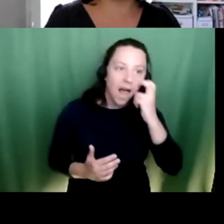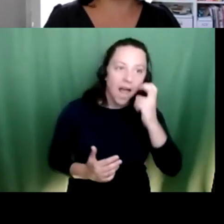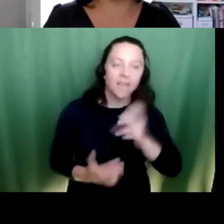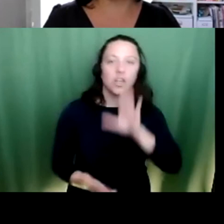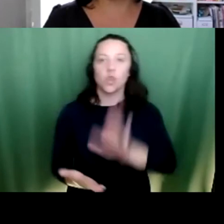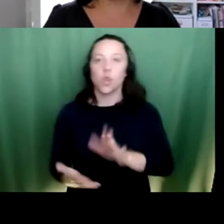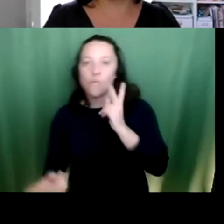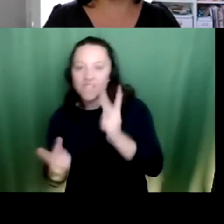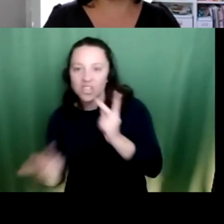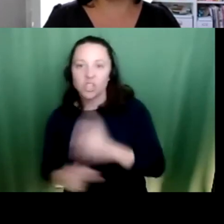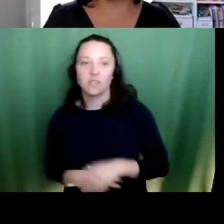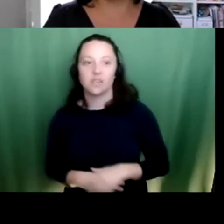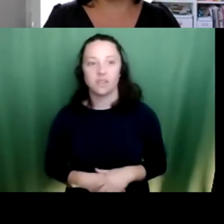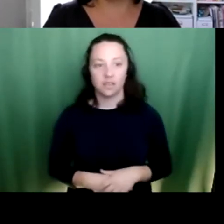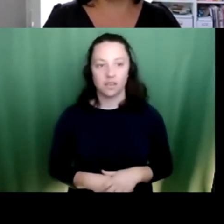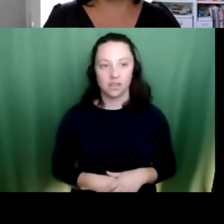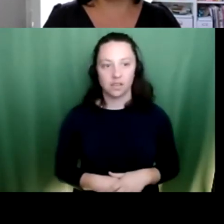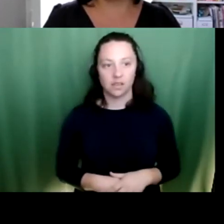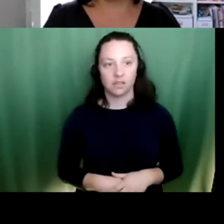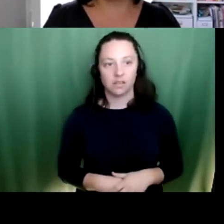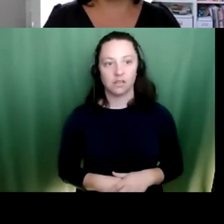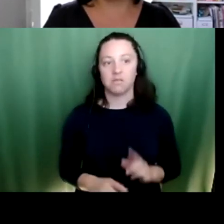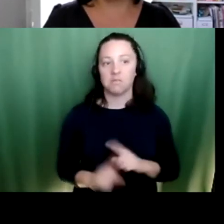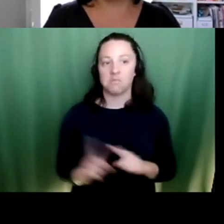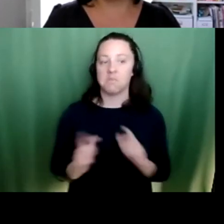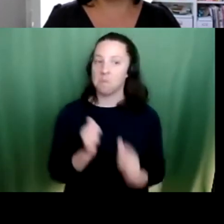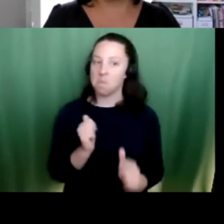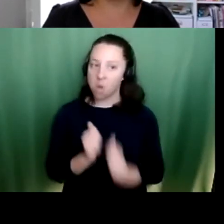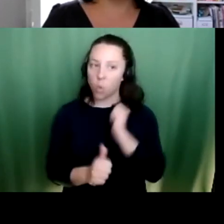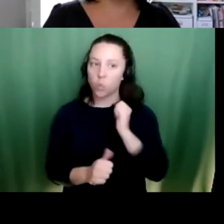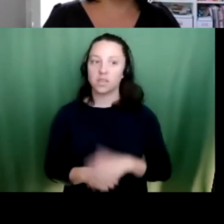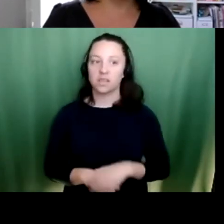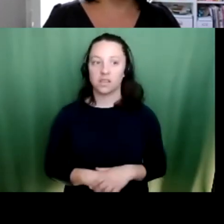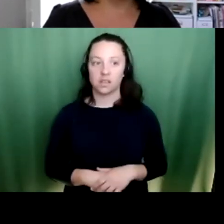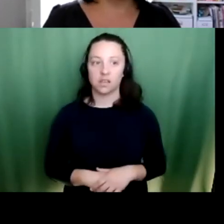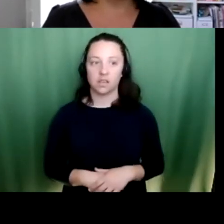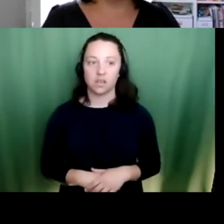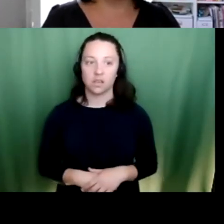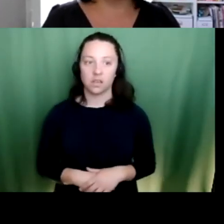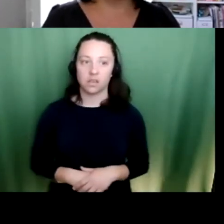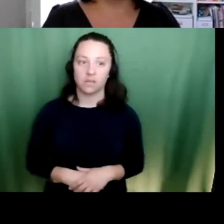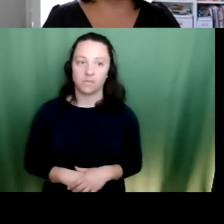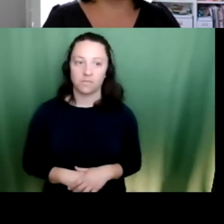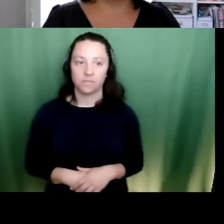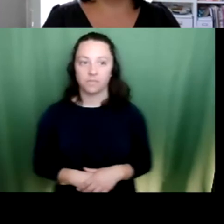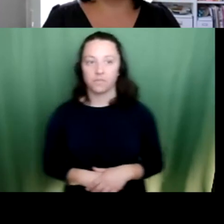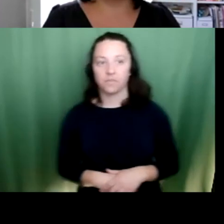but the majority of artists were people who might have been physical disability like being